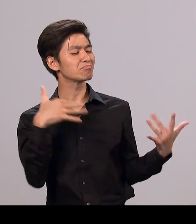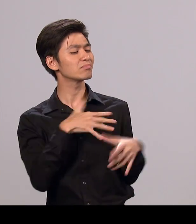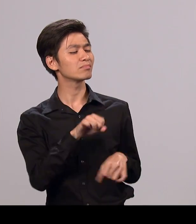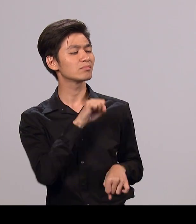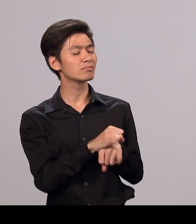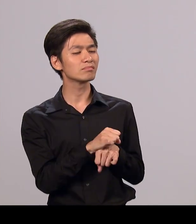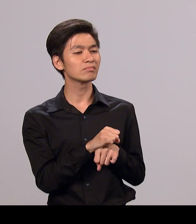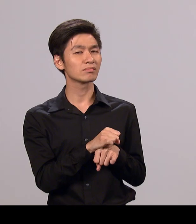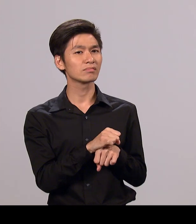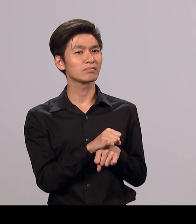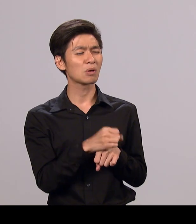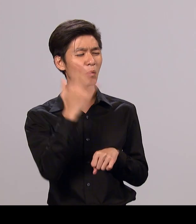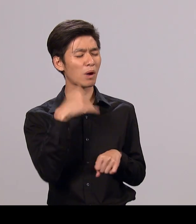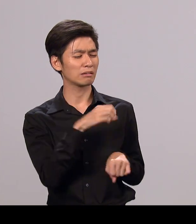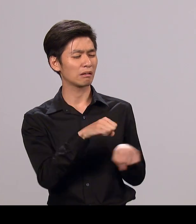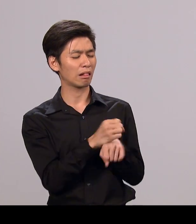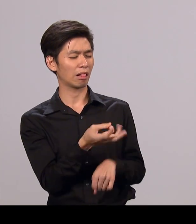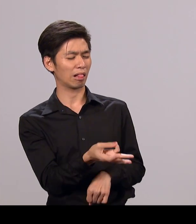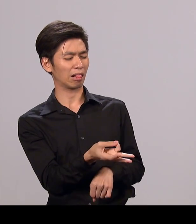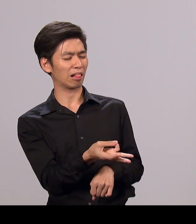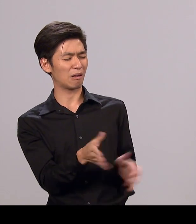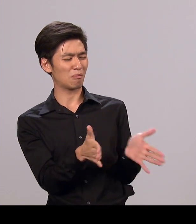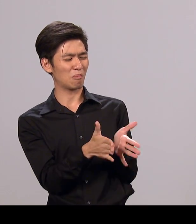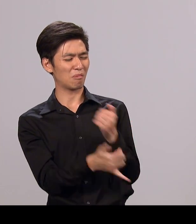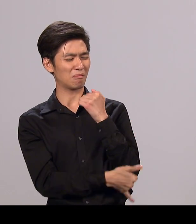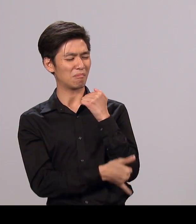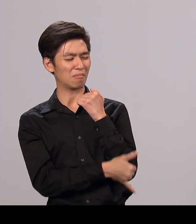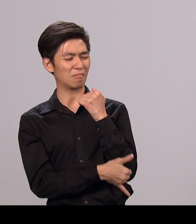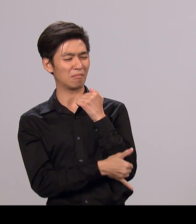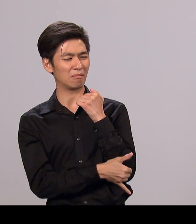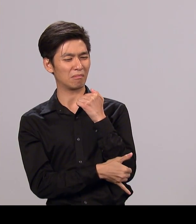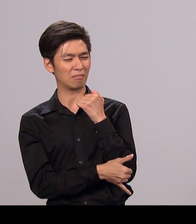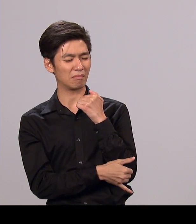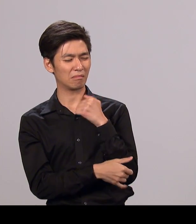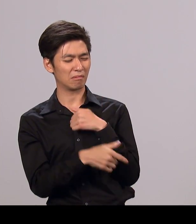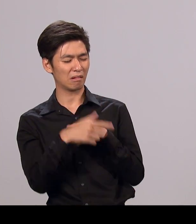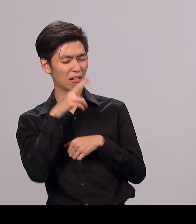because ‘it is just a small country’. It's an abang attitude towards us.